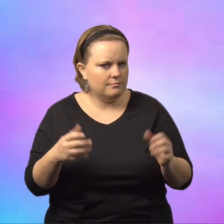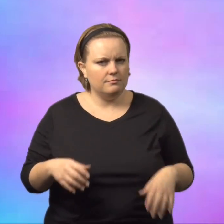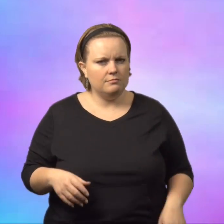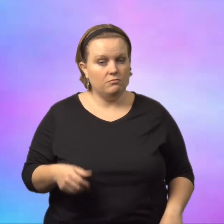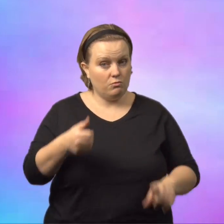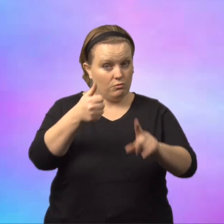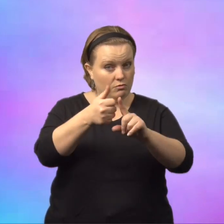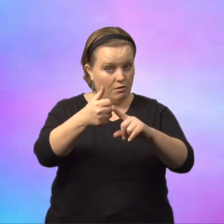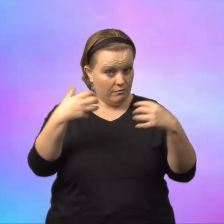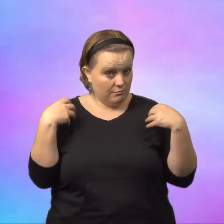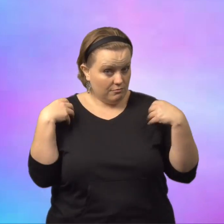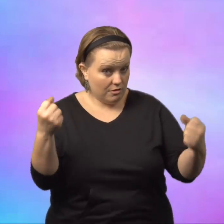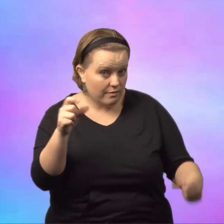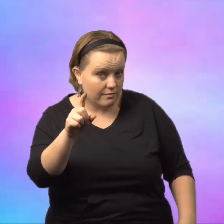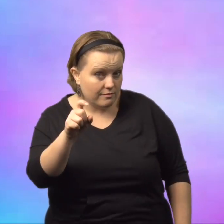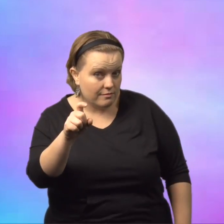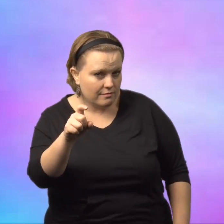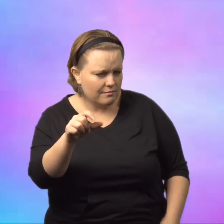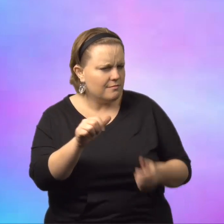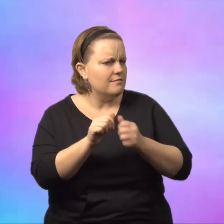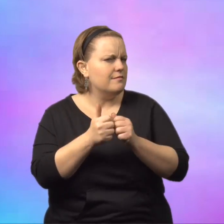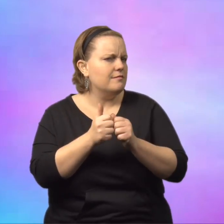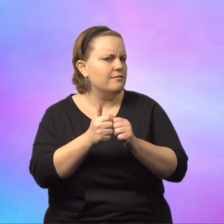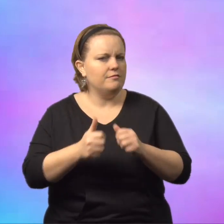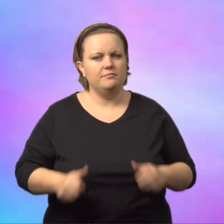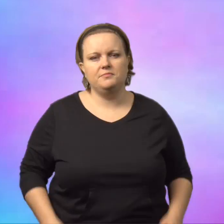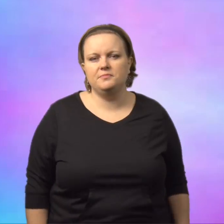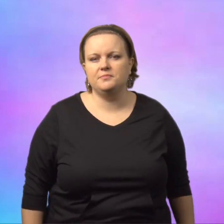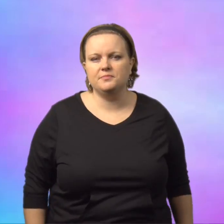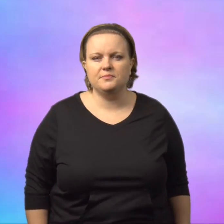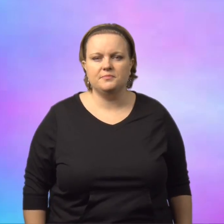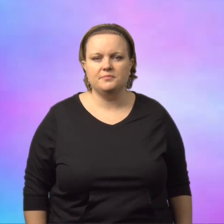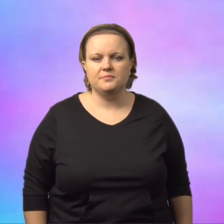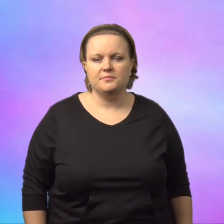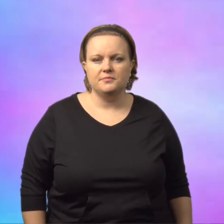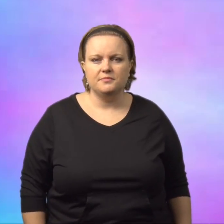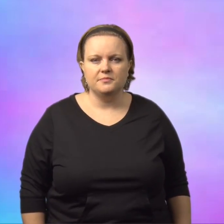What does that mean? What does it mean to be brave? Are you brave? If so, how?